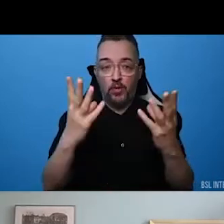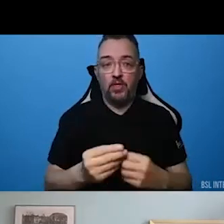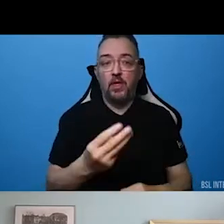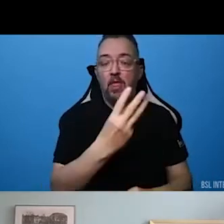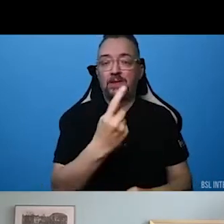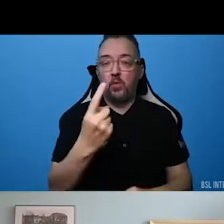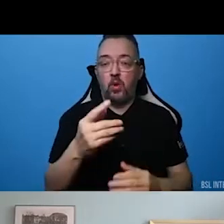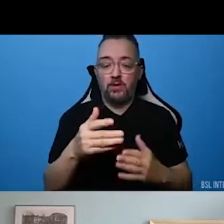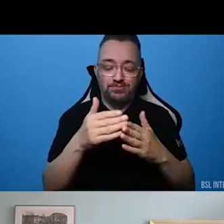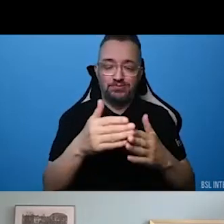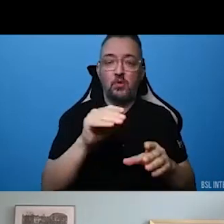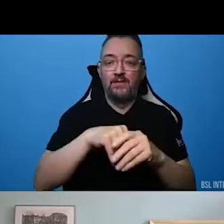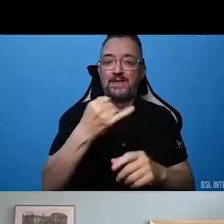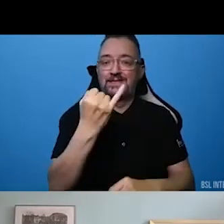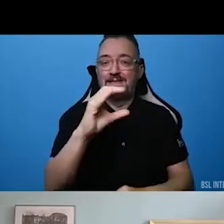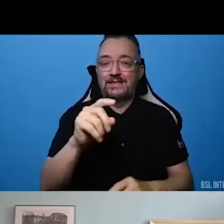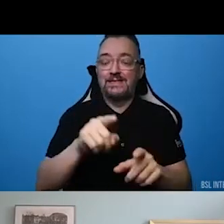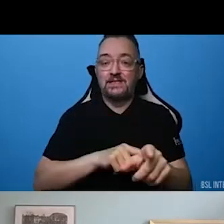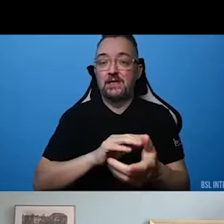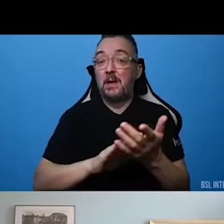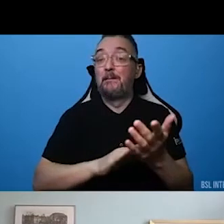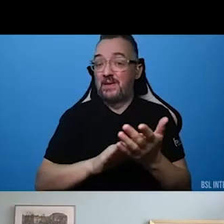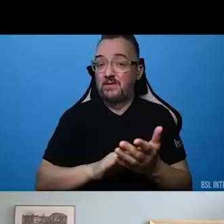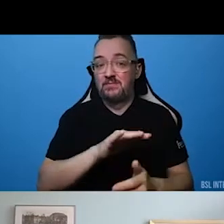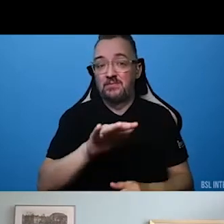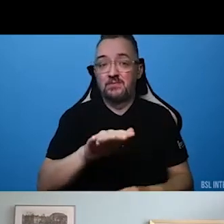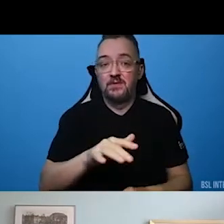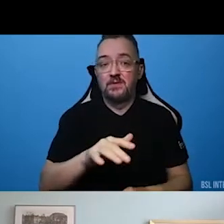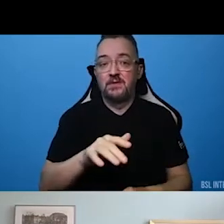over a 60-year period which is roughly equal to the number of voyages